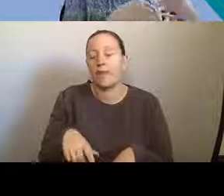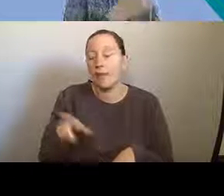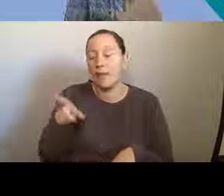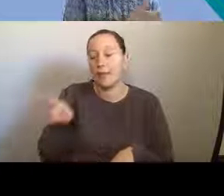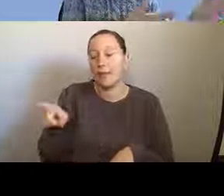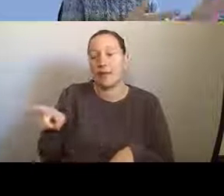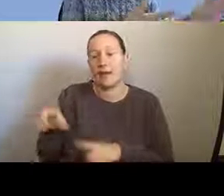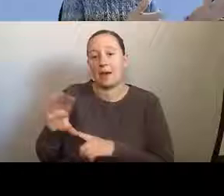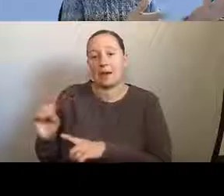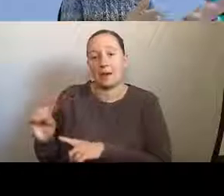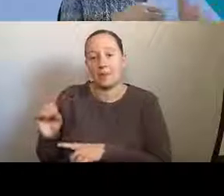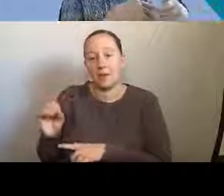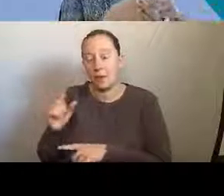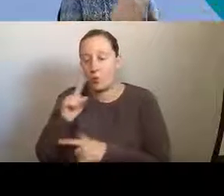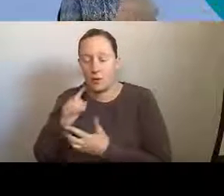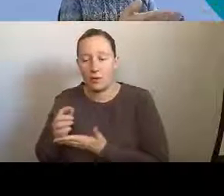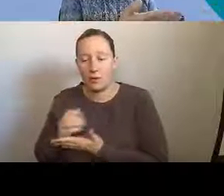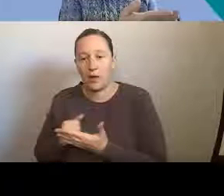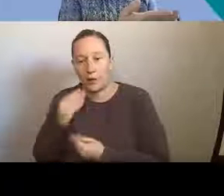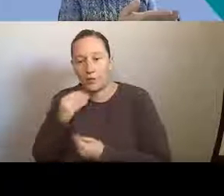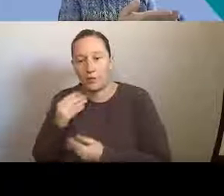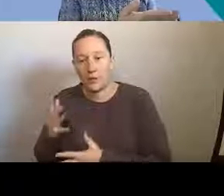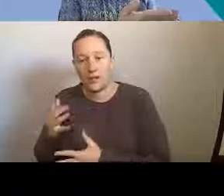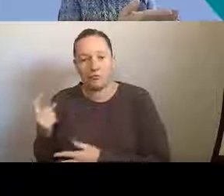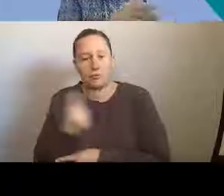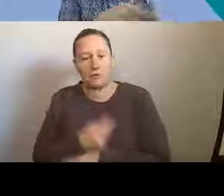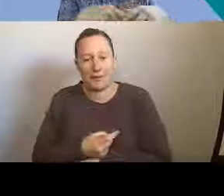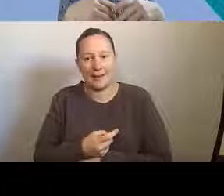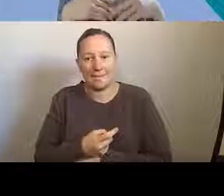with the information that they want with or without identifiers,